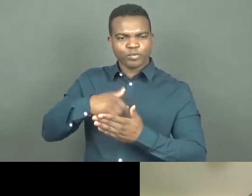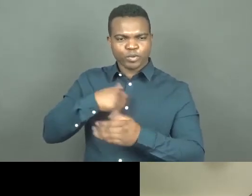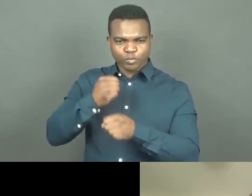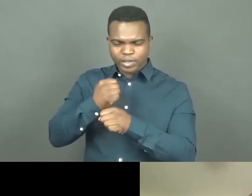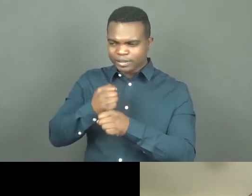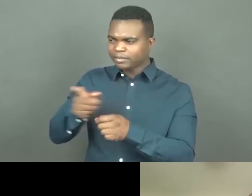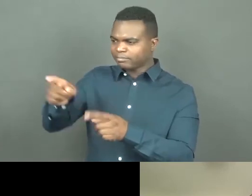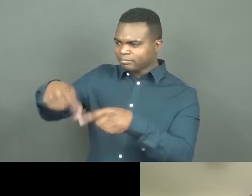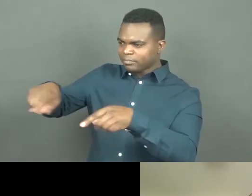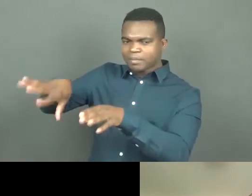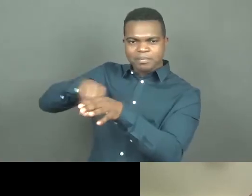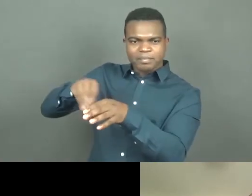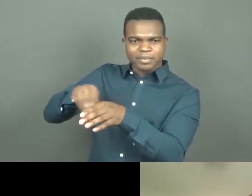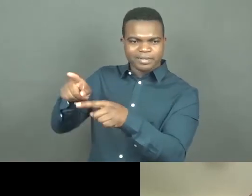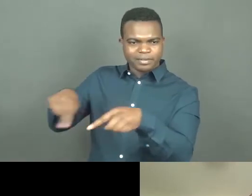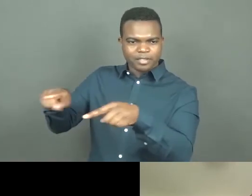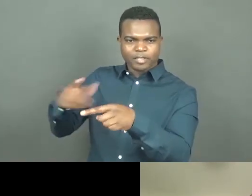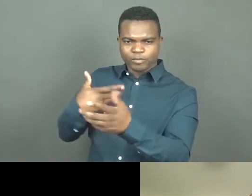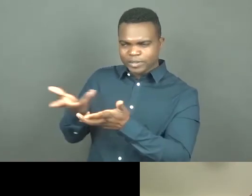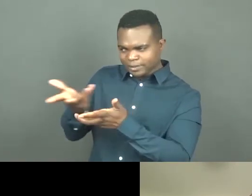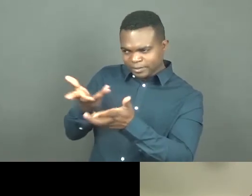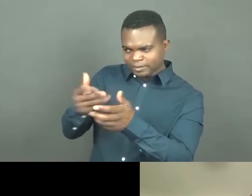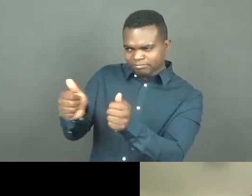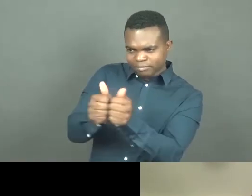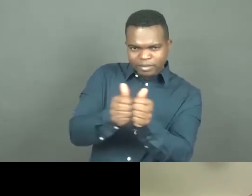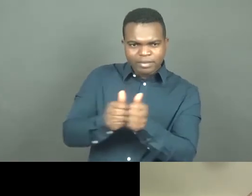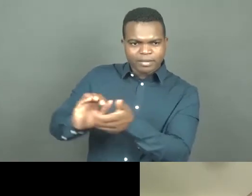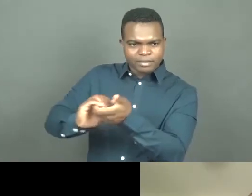Mary Keogh: That was great, Laisa. Laisa, could I just come in. Thank you so much